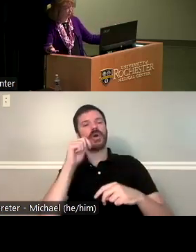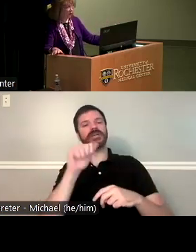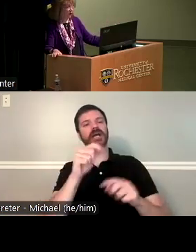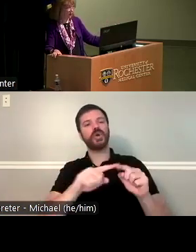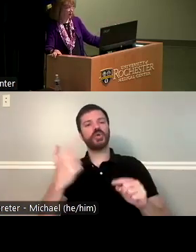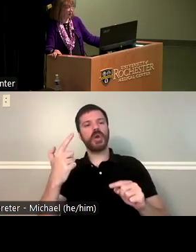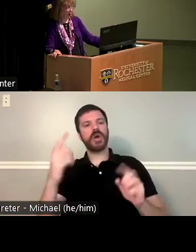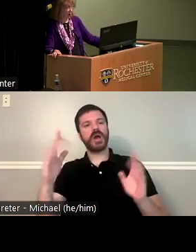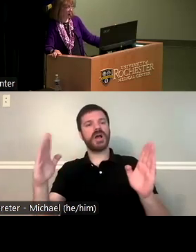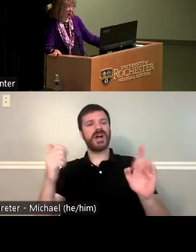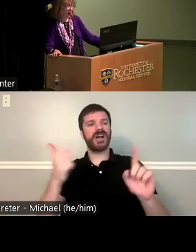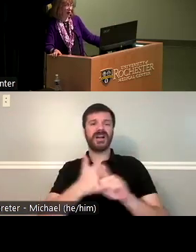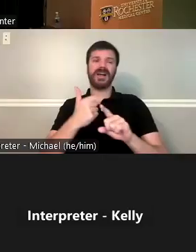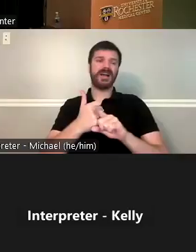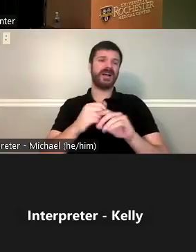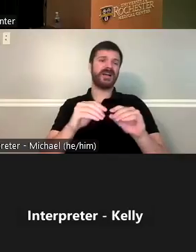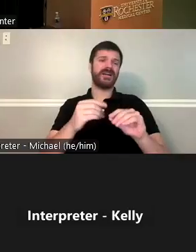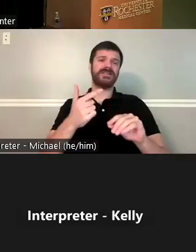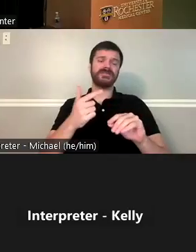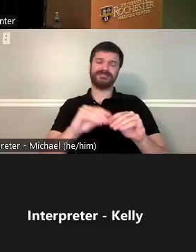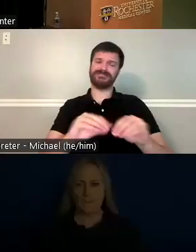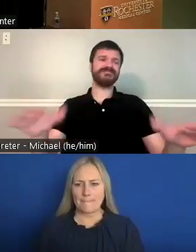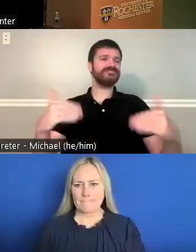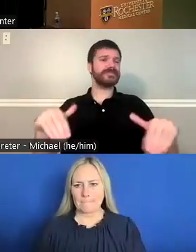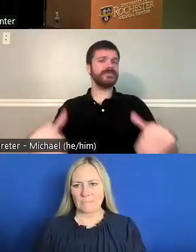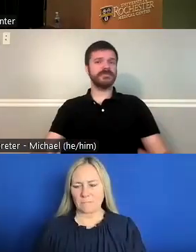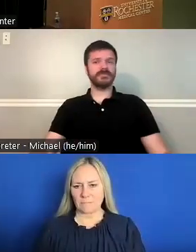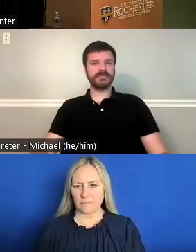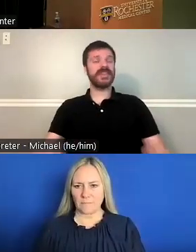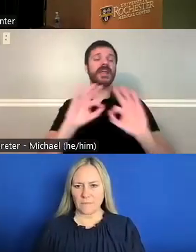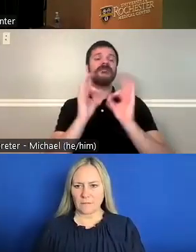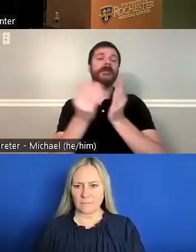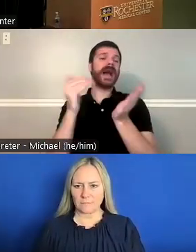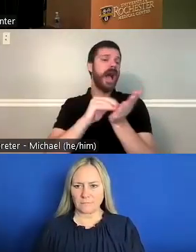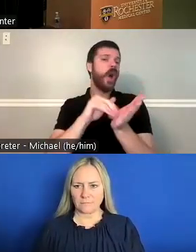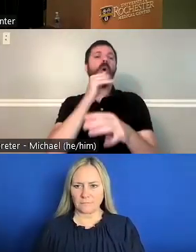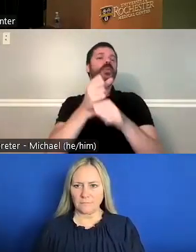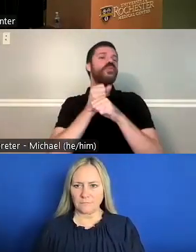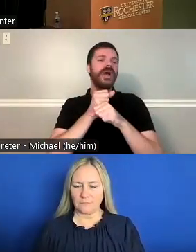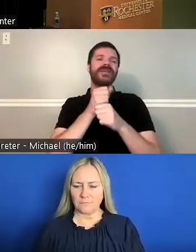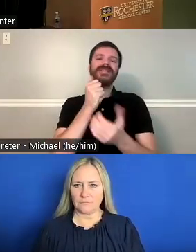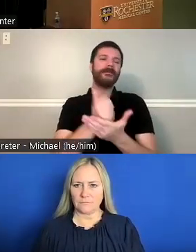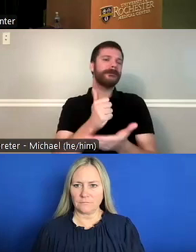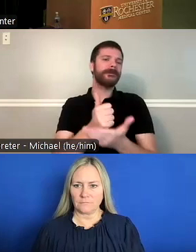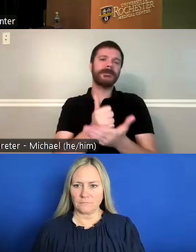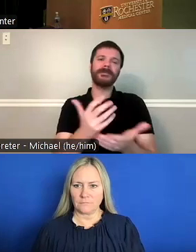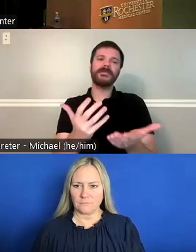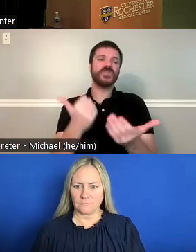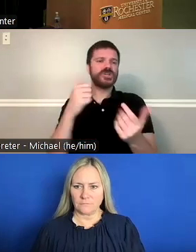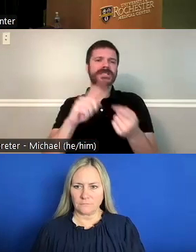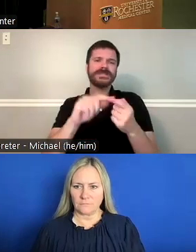pervasive and families again don't get the help they need they just try to Soldier on try to cope